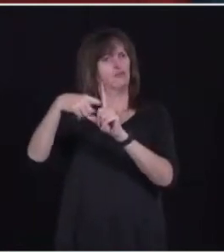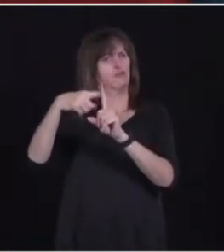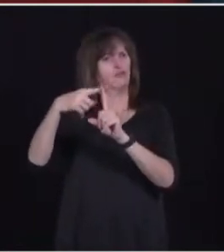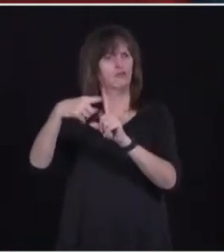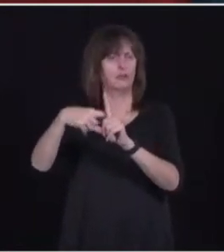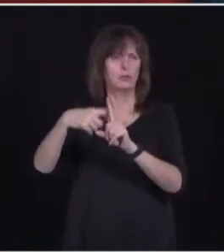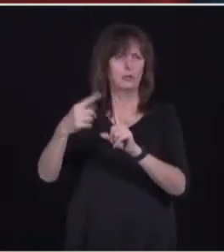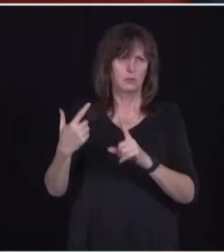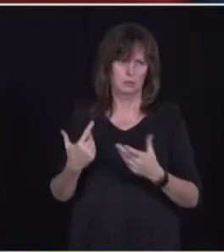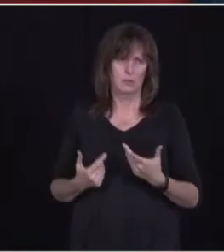you are injecting that